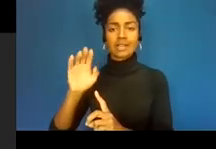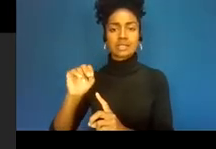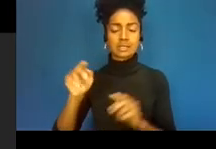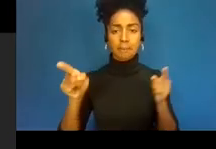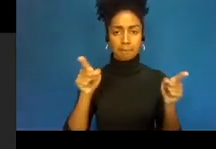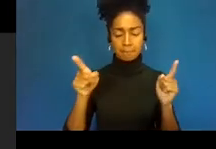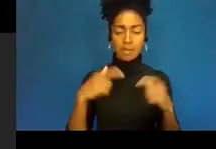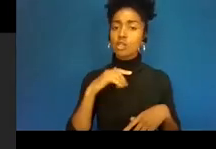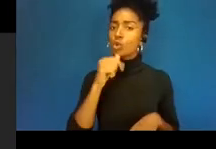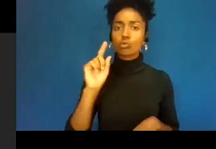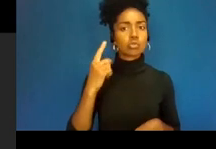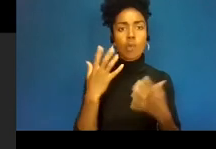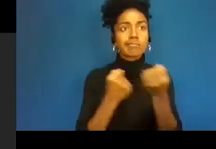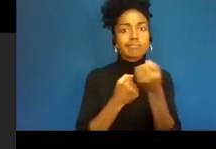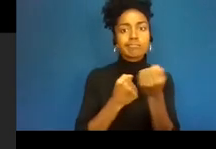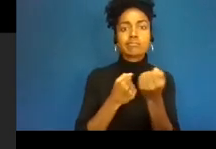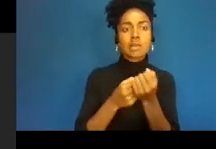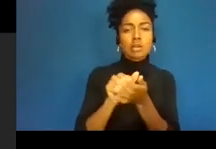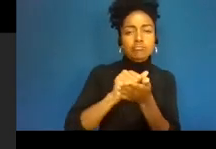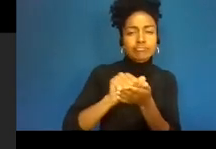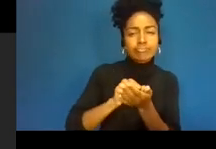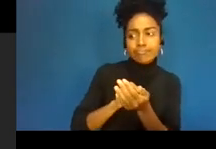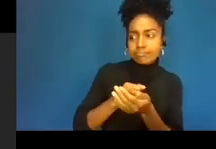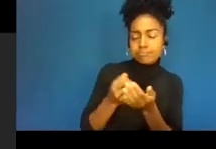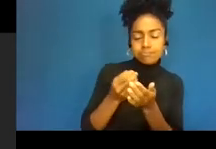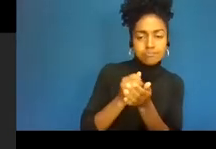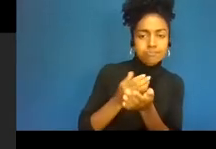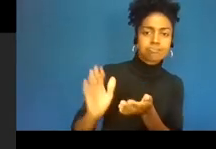but also be deliberate and intentional in promoting racial justice.